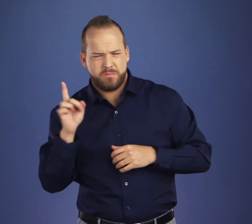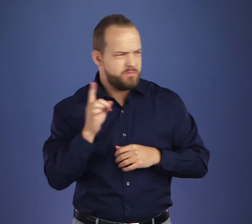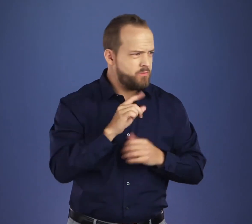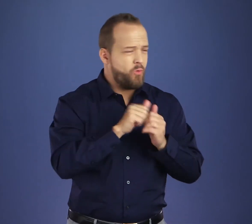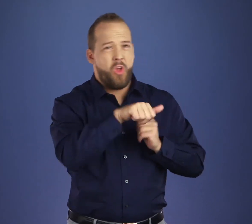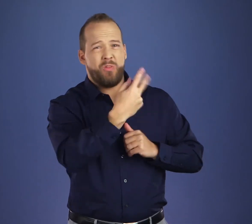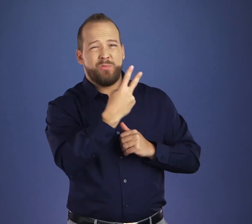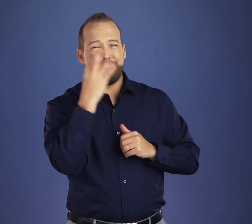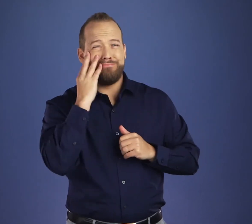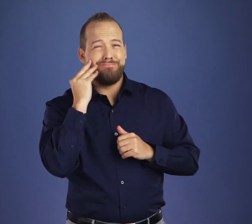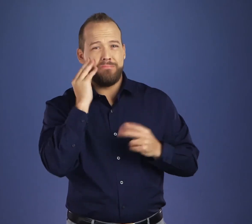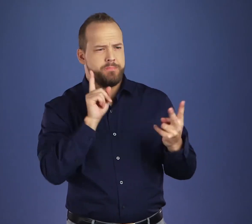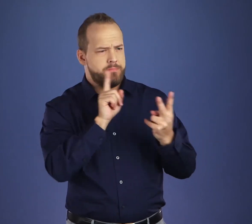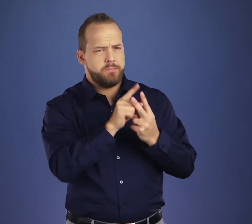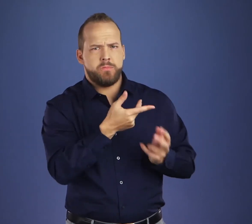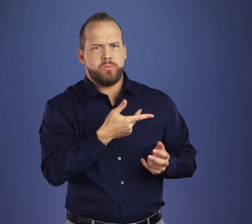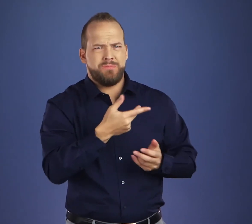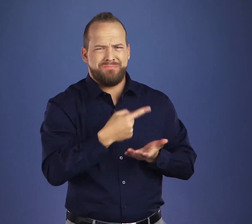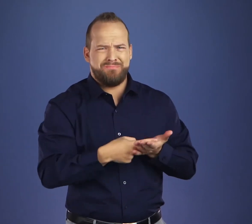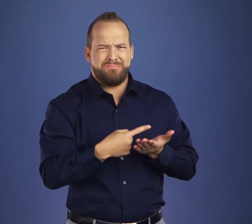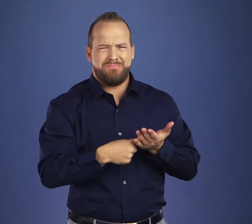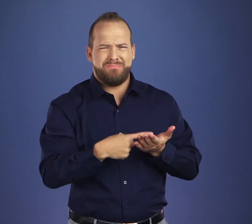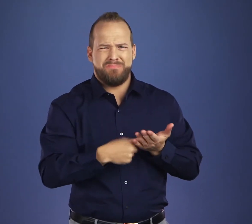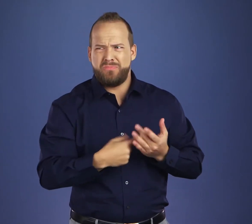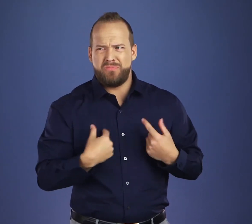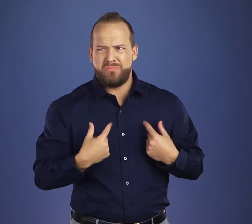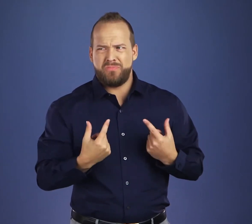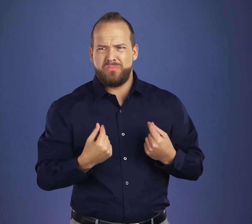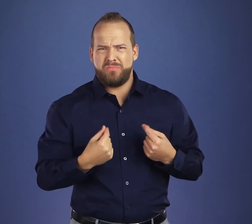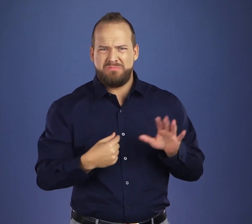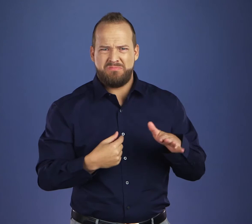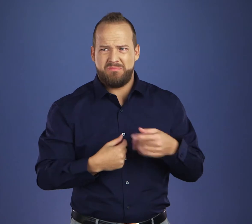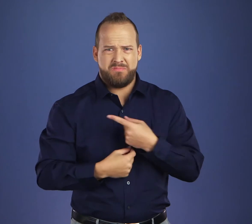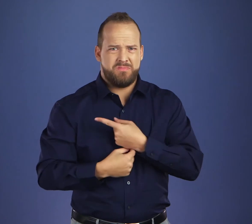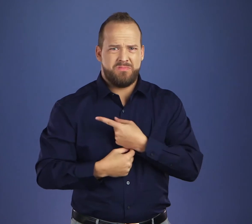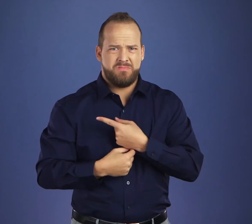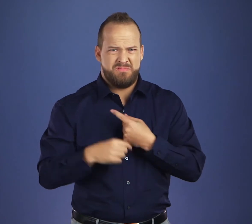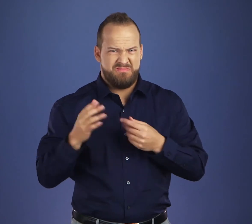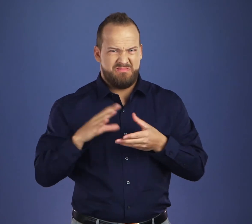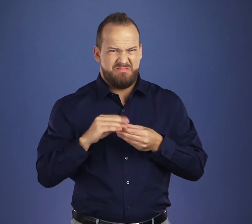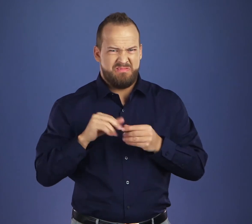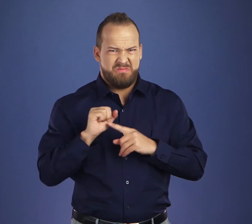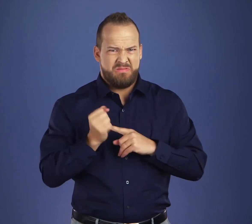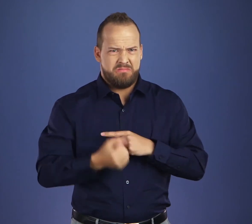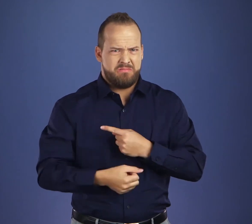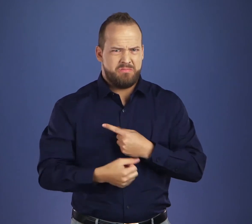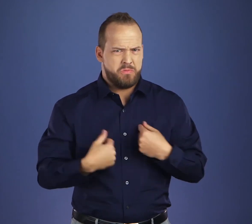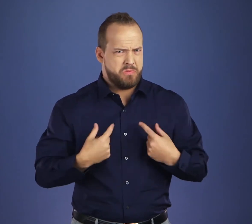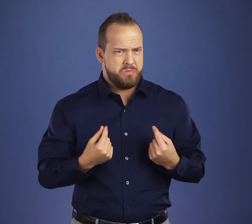The oldest member summoned two others, and in confidence laid the explosive facts in their laps.